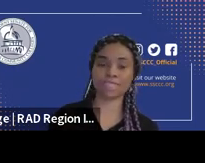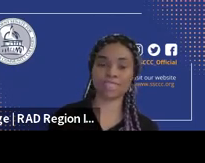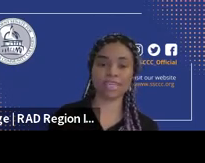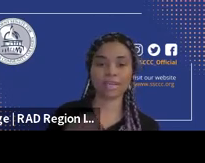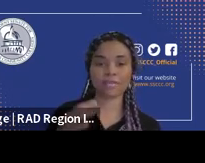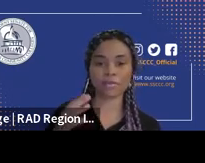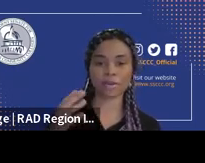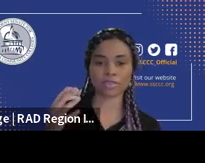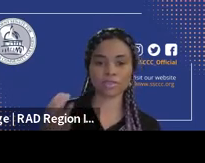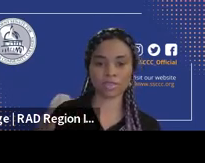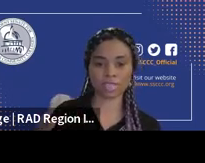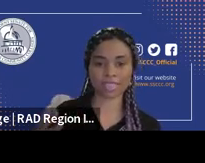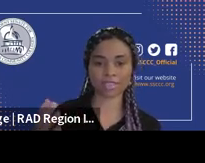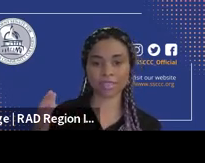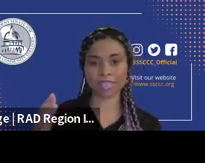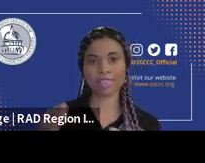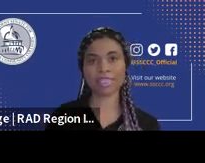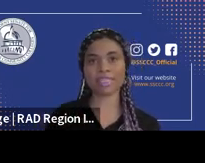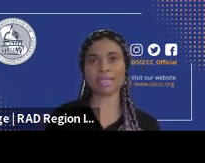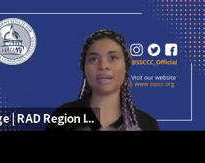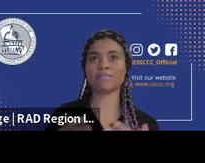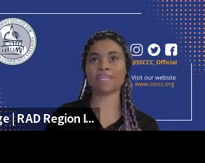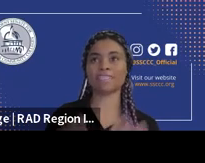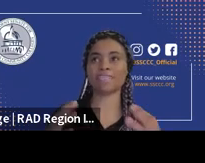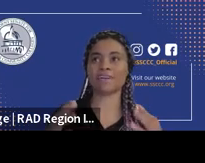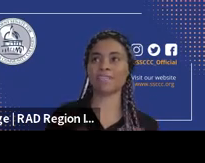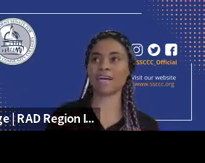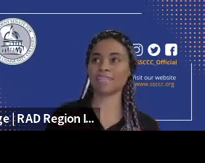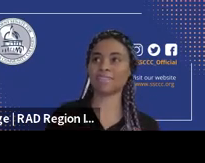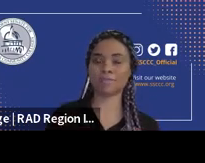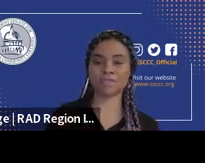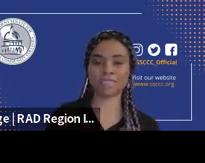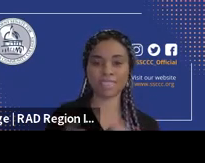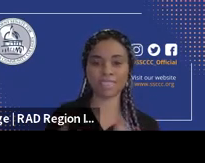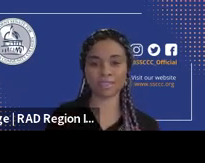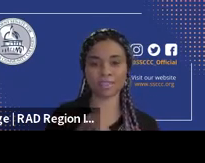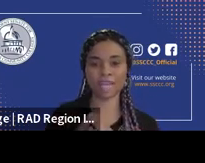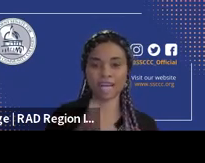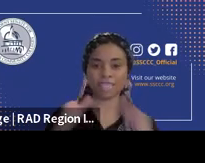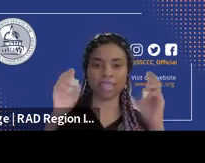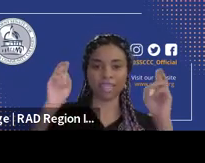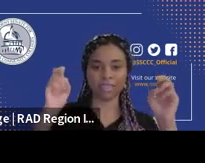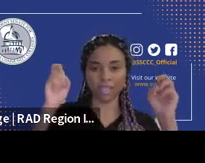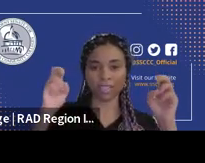And once again for students, that need accommodations that are not typically needed or not.